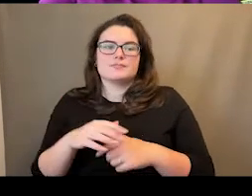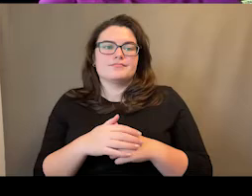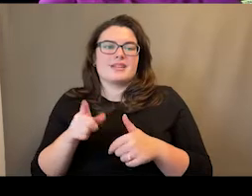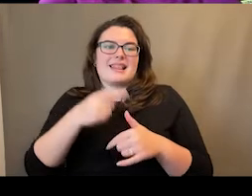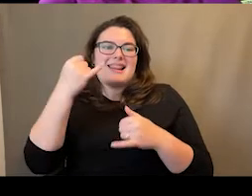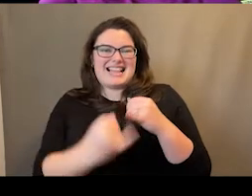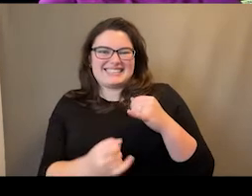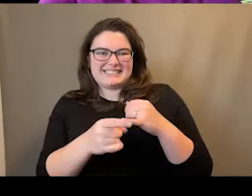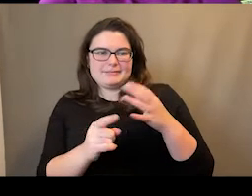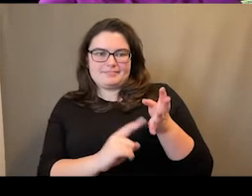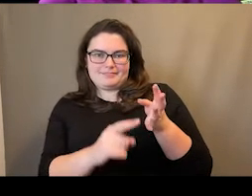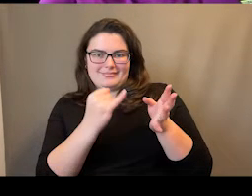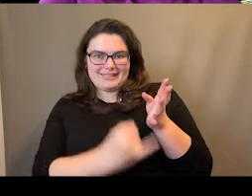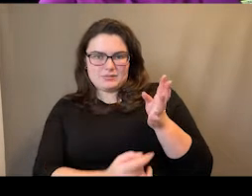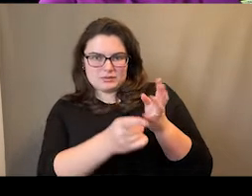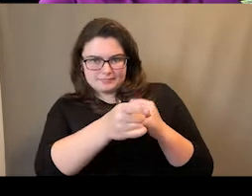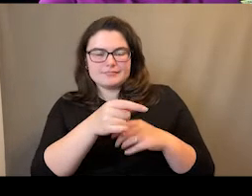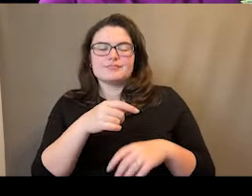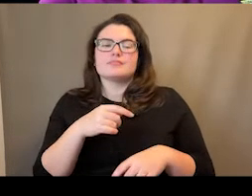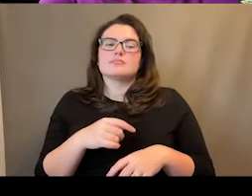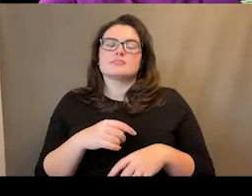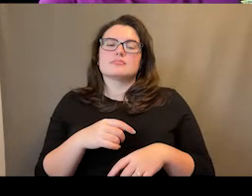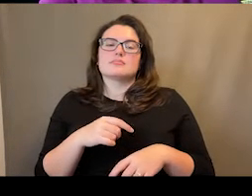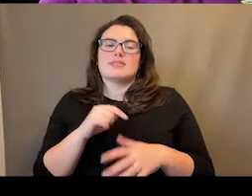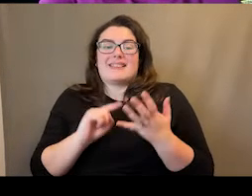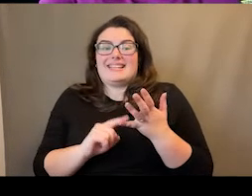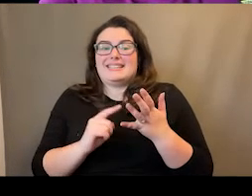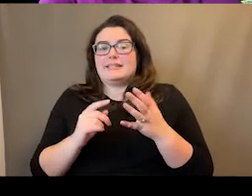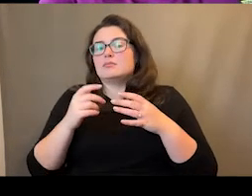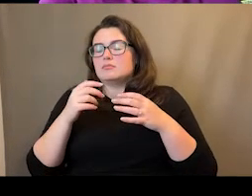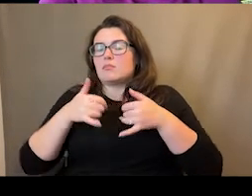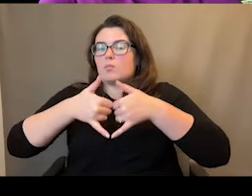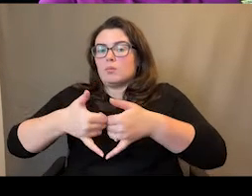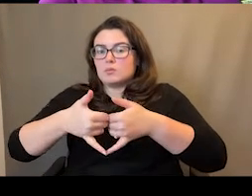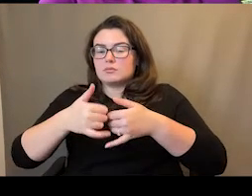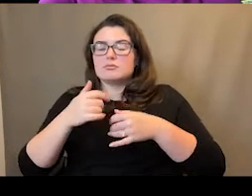These awards are really to